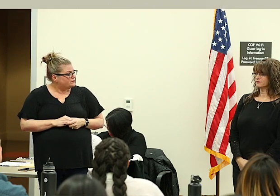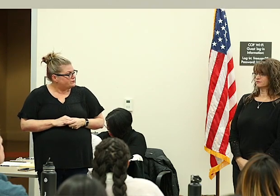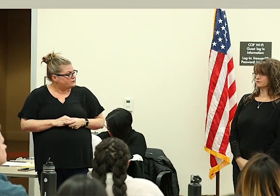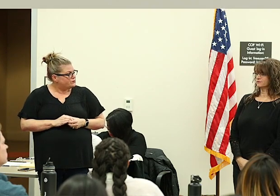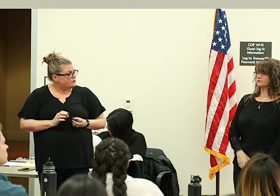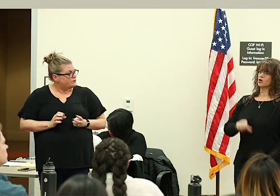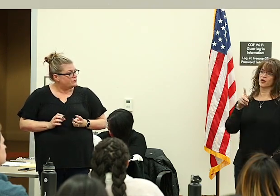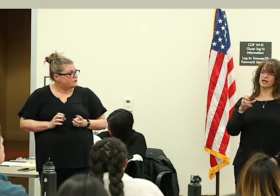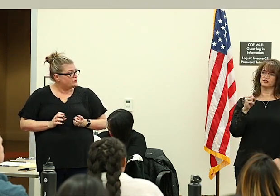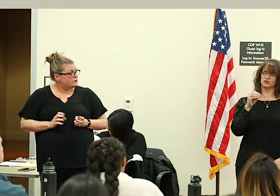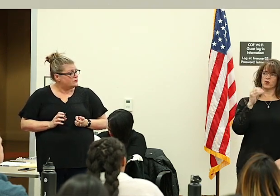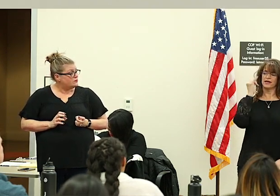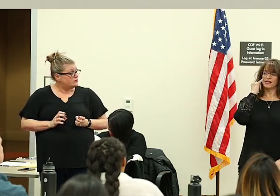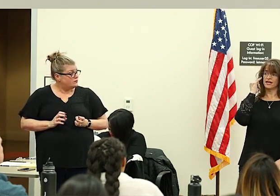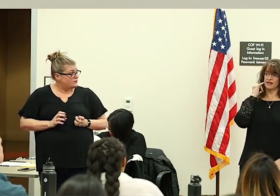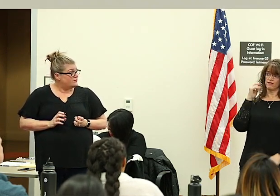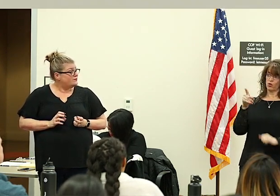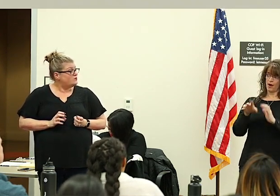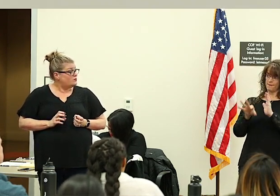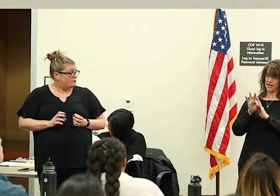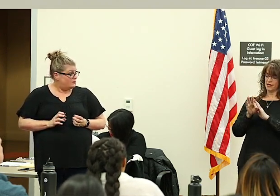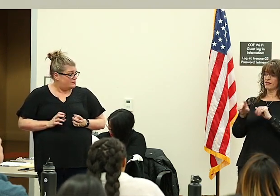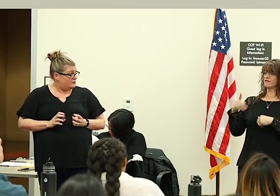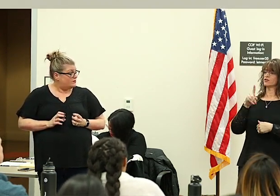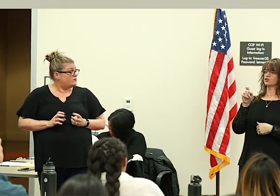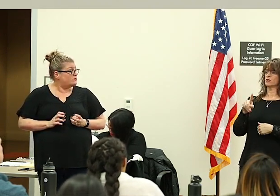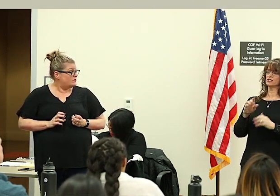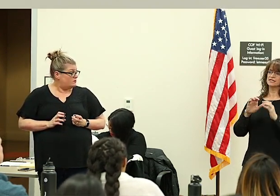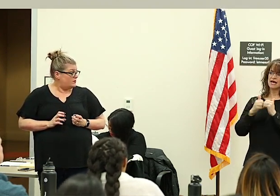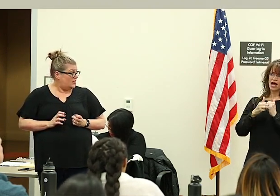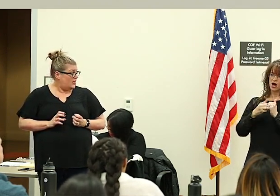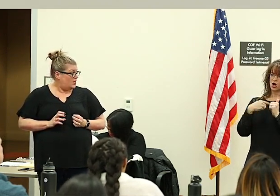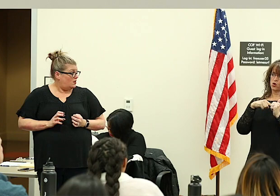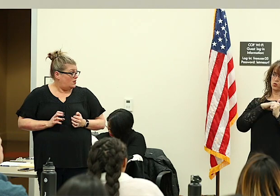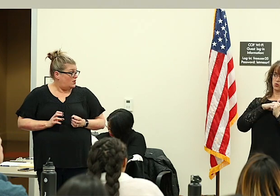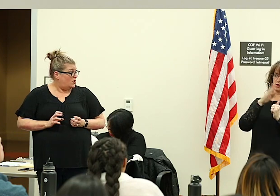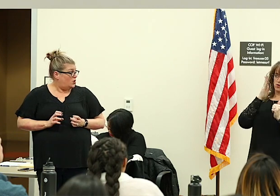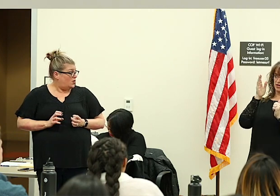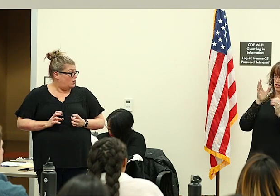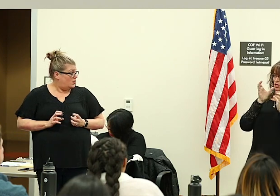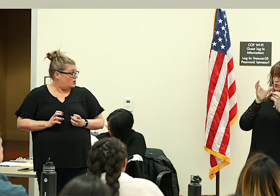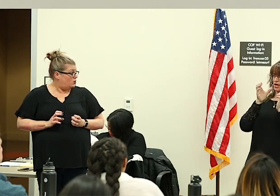All right so if you are picked, the first question is how will we communicate with those applicants.